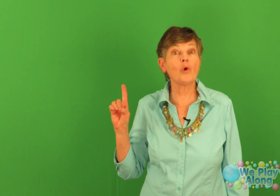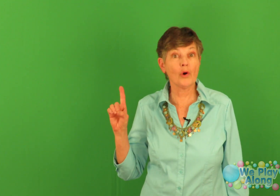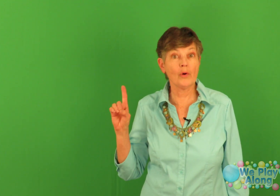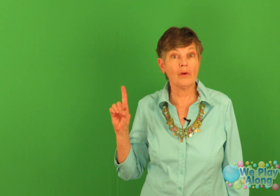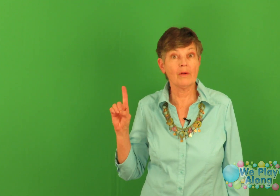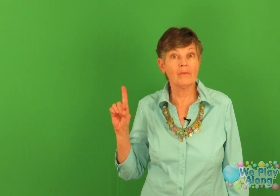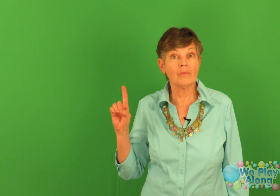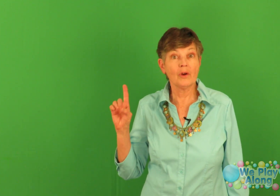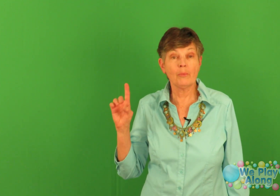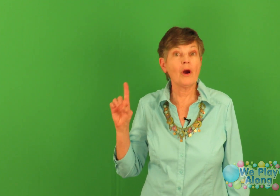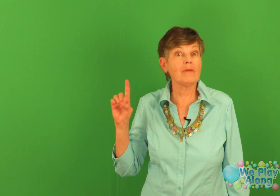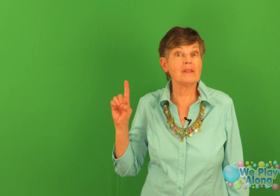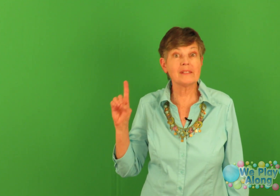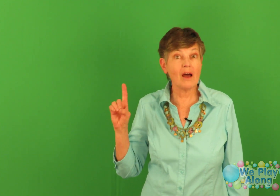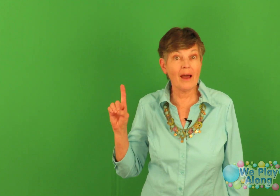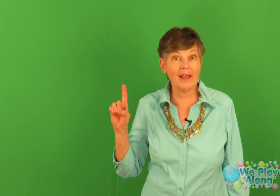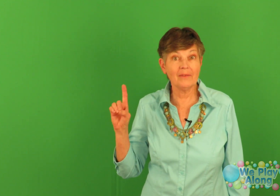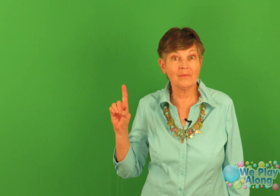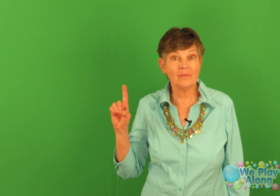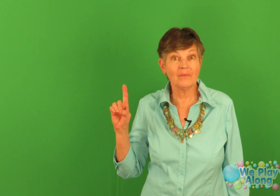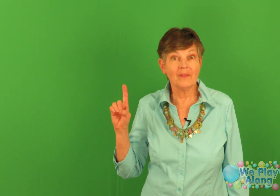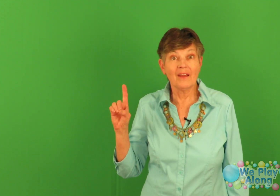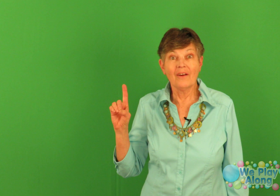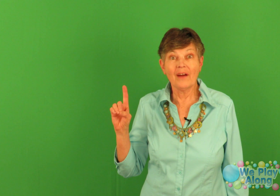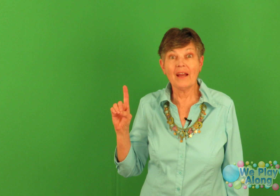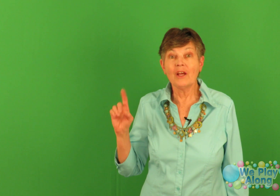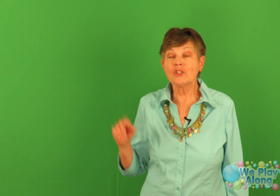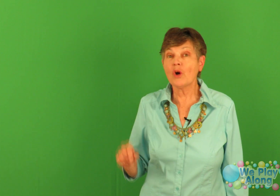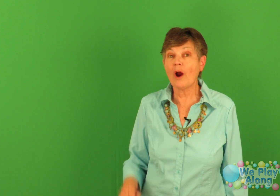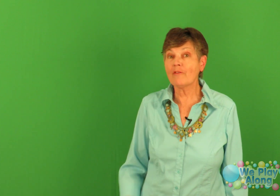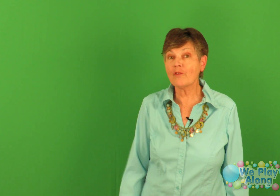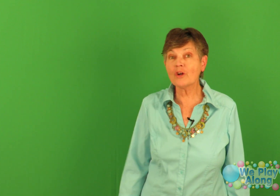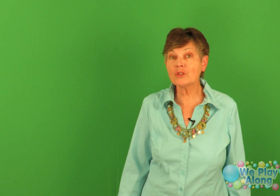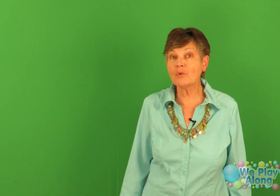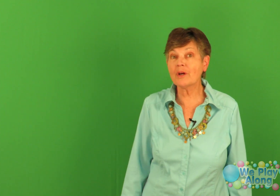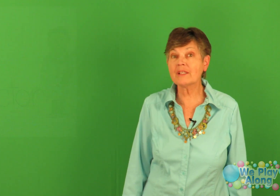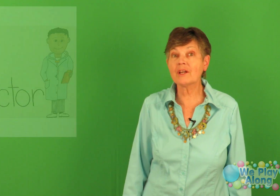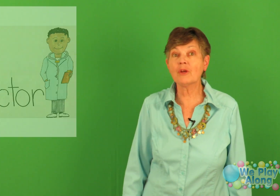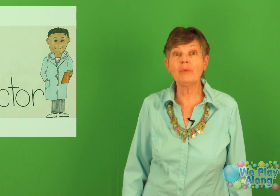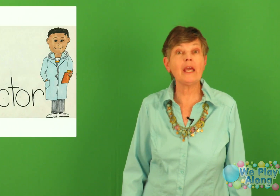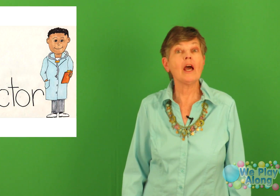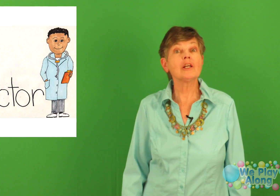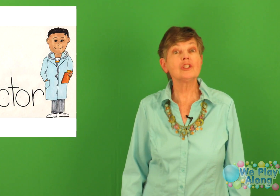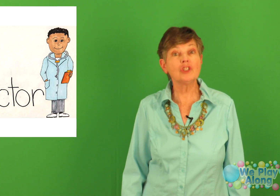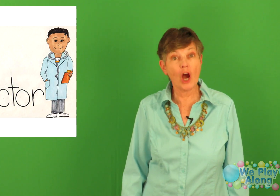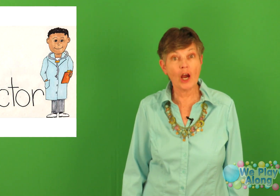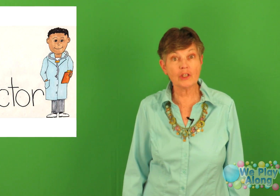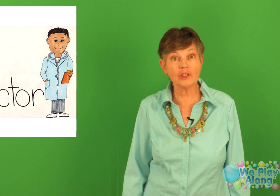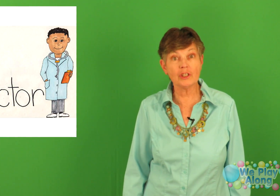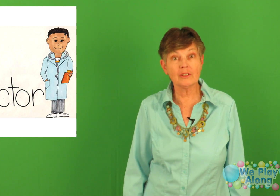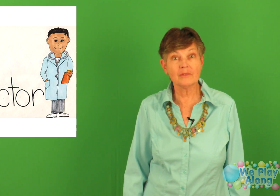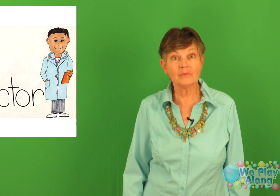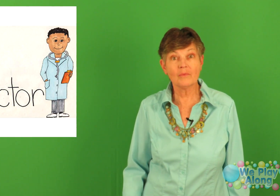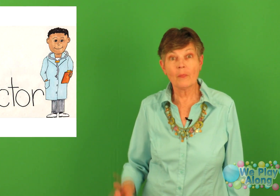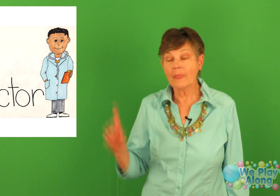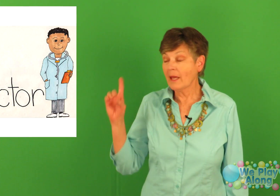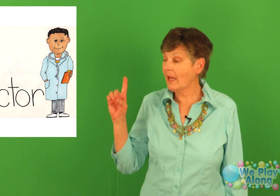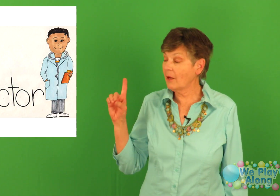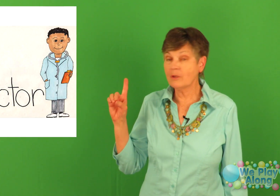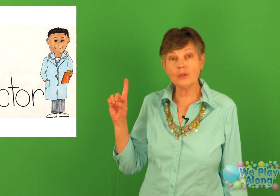word or part of the sign right so our first word is going to be dr. ok know do